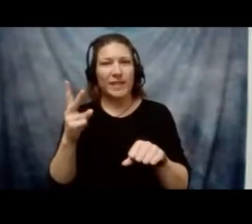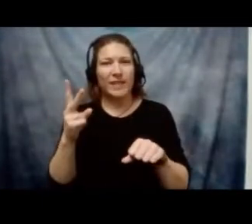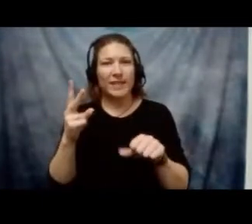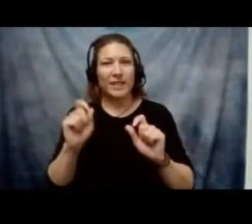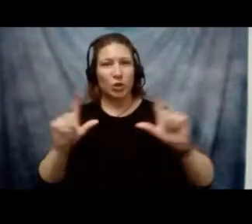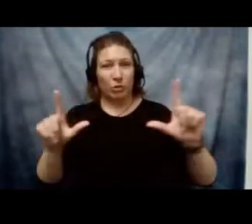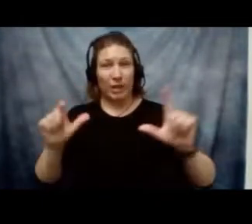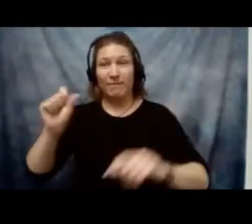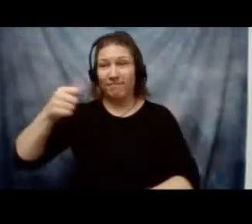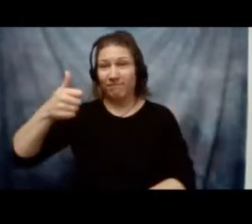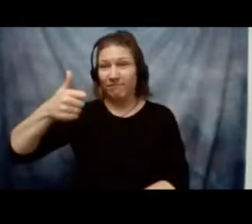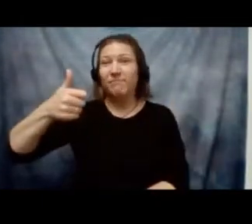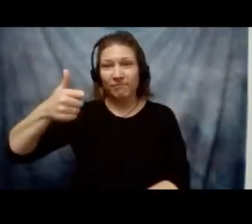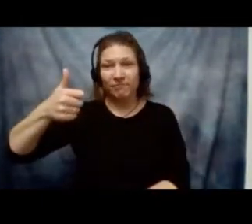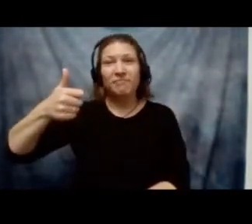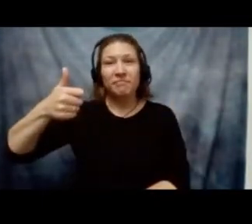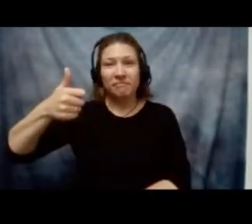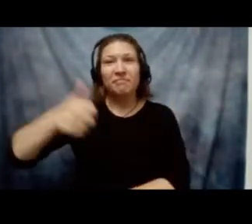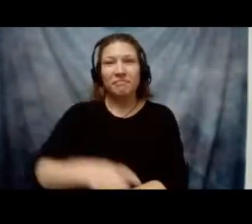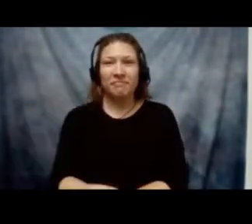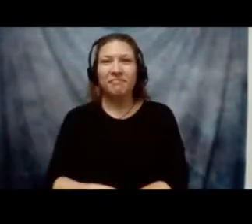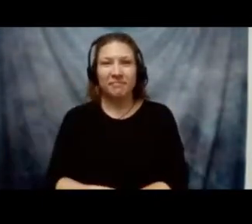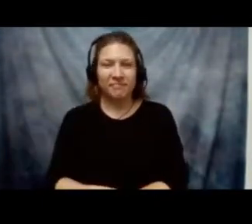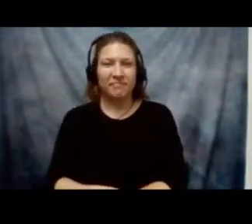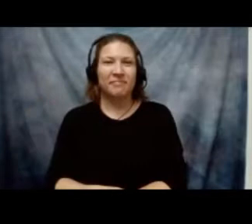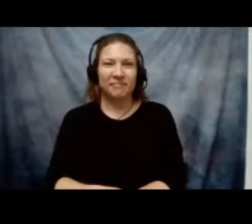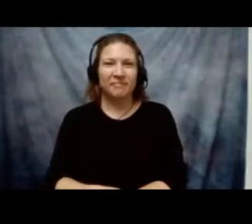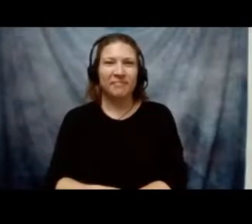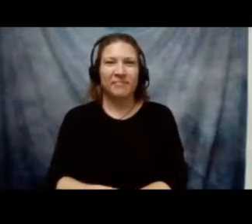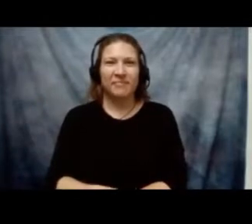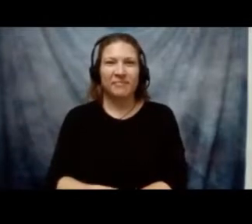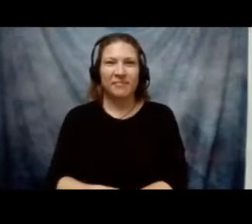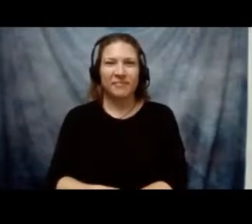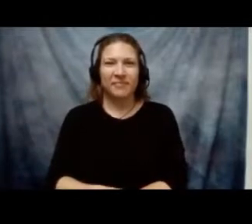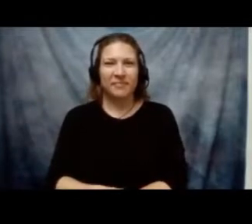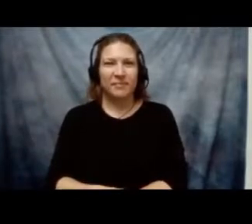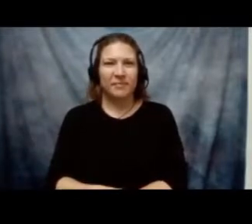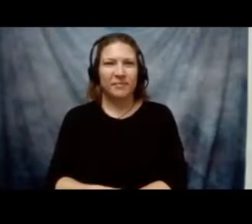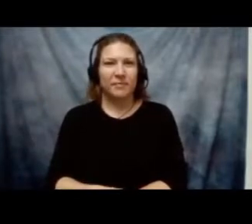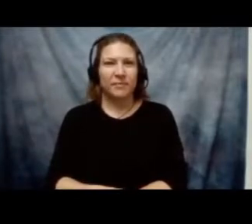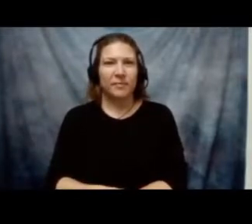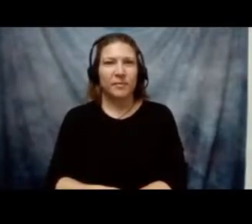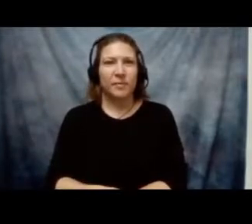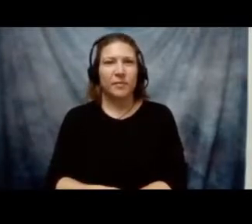or a confirmation that you can see it great okay so the first thing that i'd like to go over is